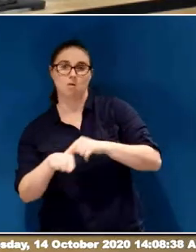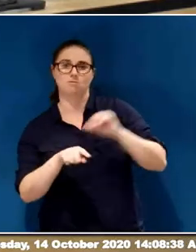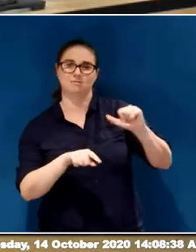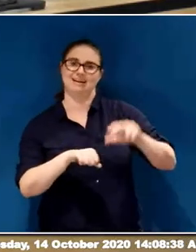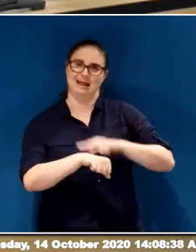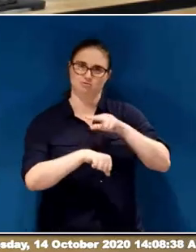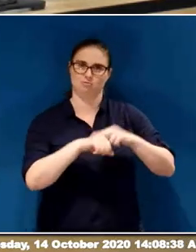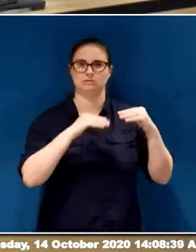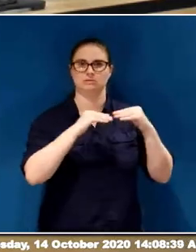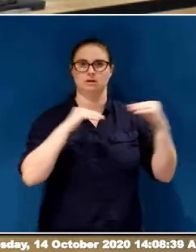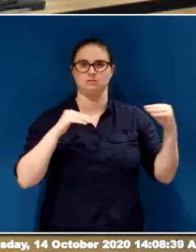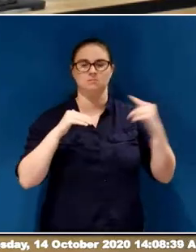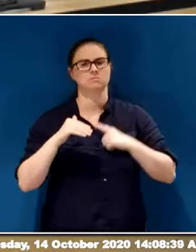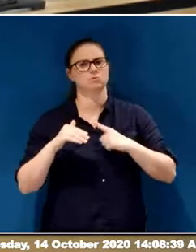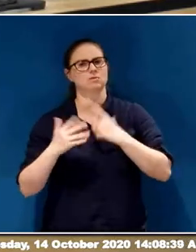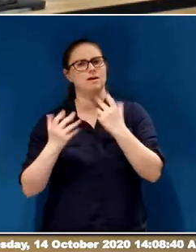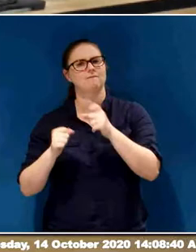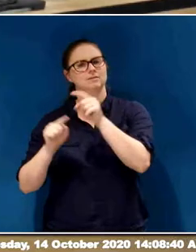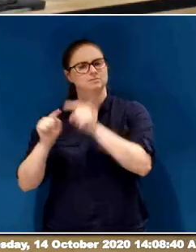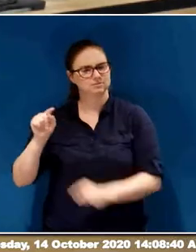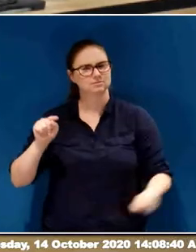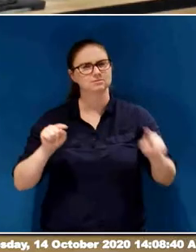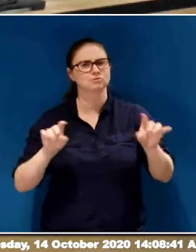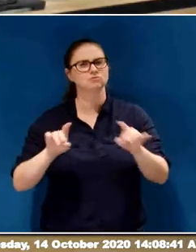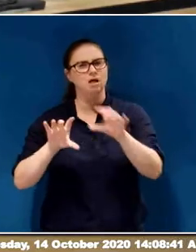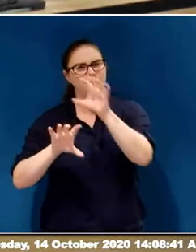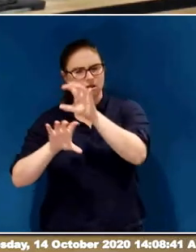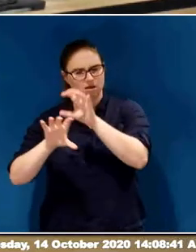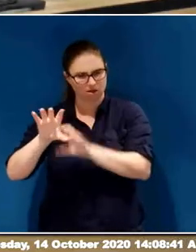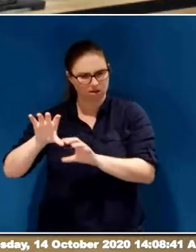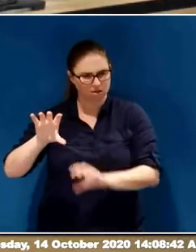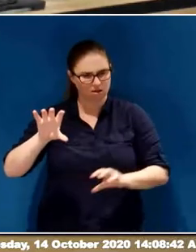issue would be resolved. Okay.